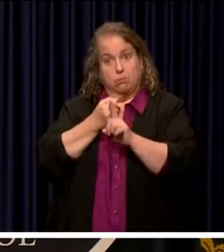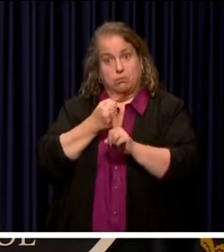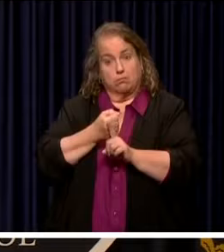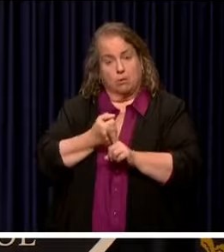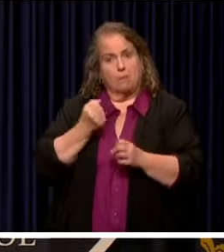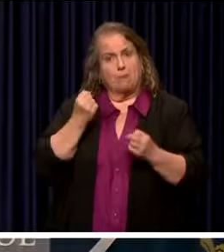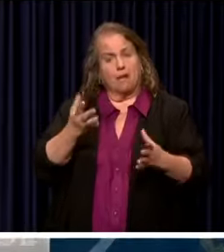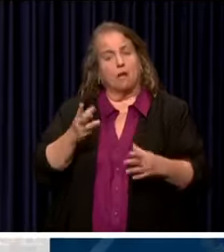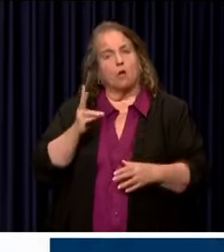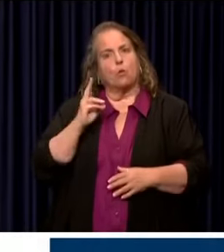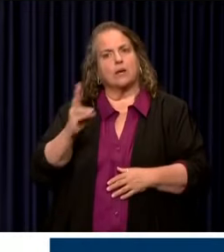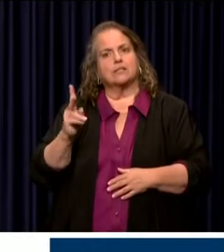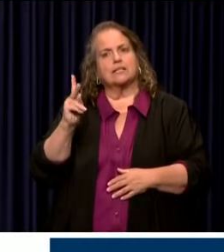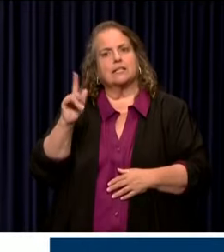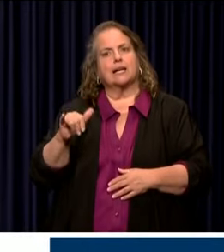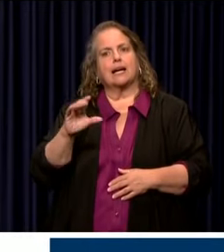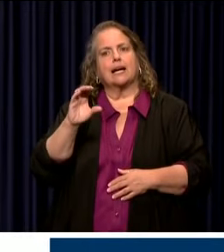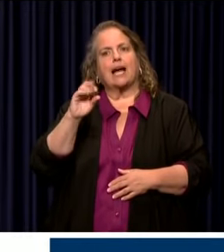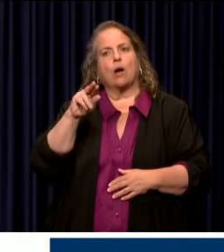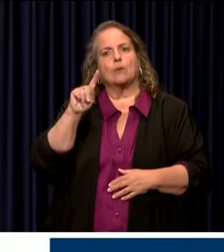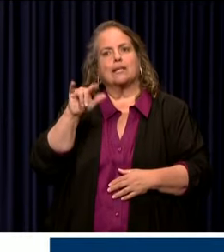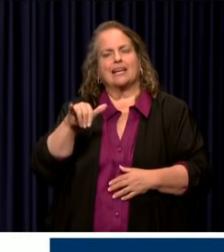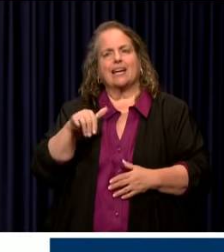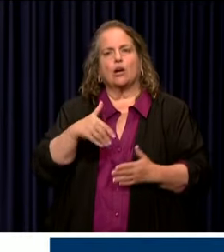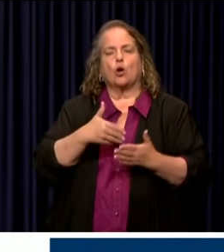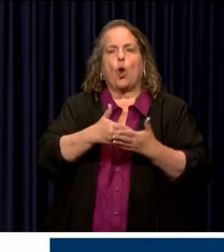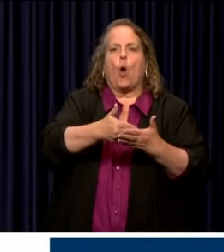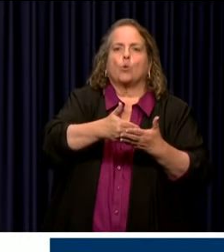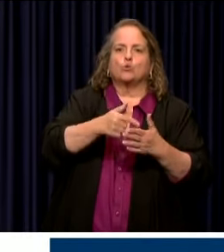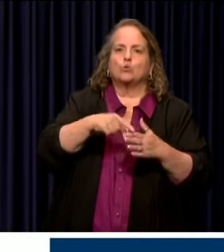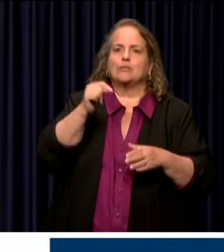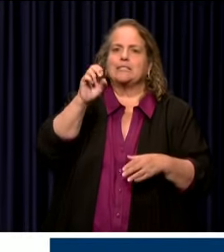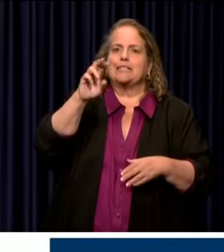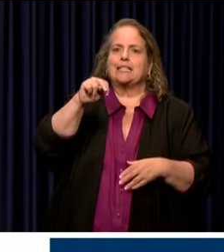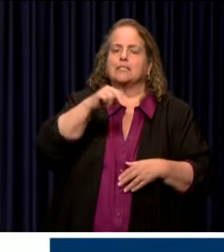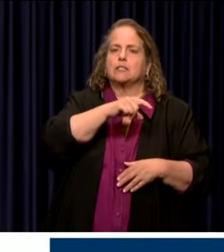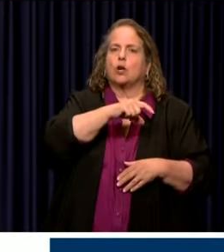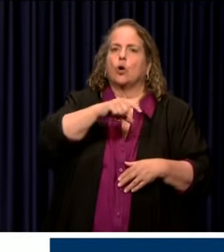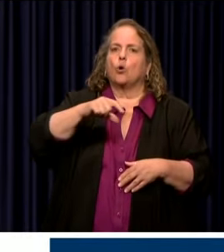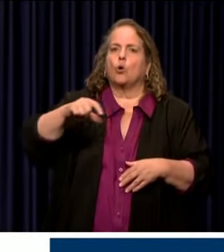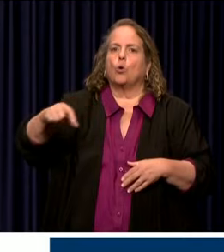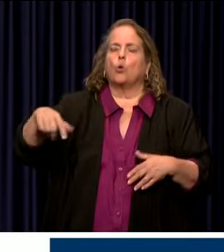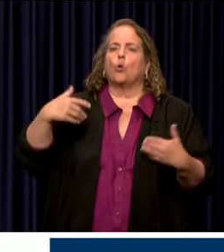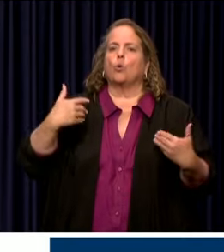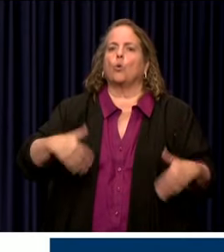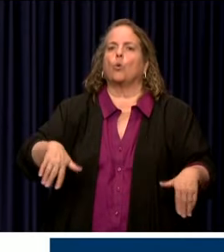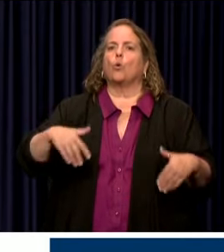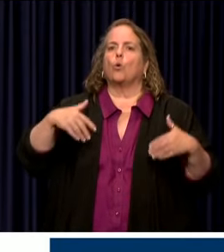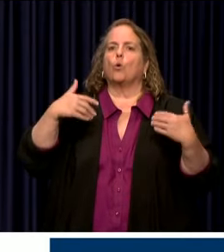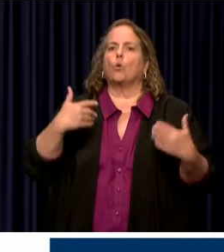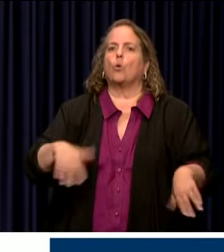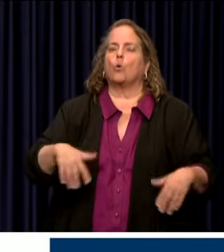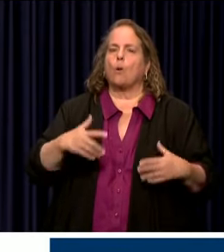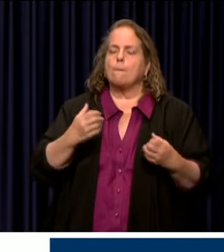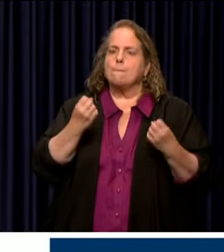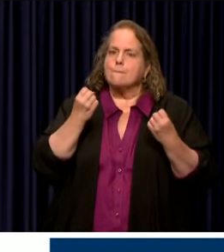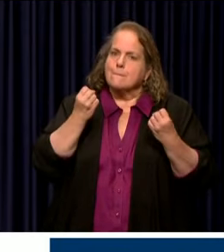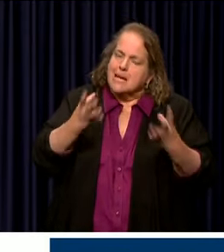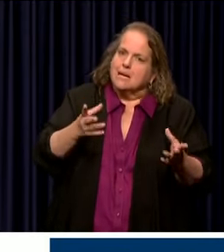POSITIVE FOR OUR PEOPLE AND FOR OUR JOBS AND OUR BUSINESS.